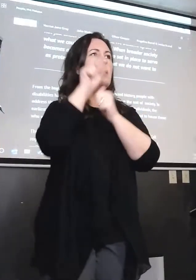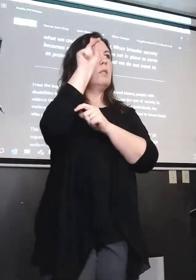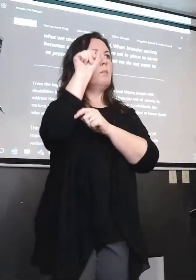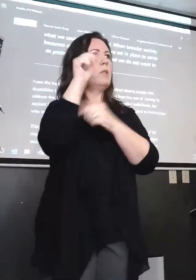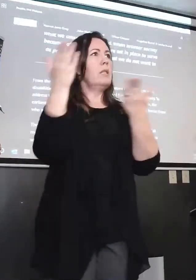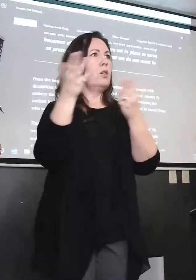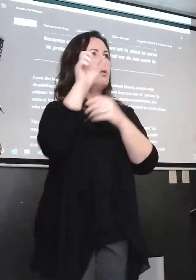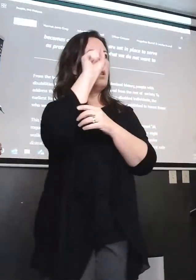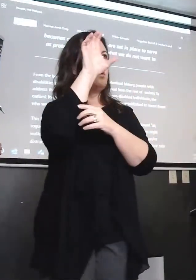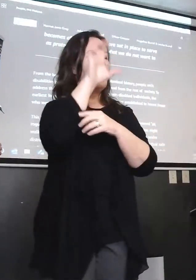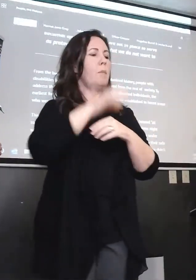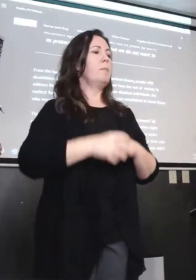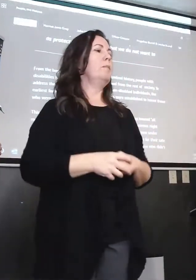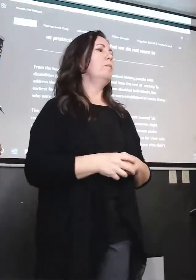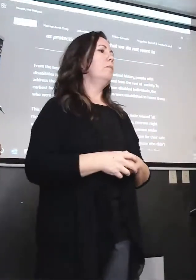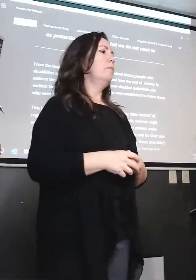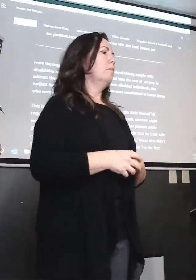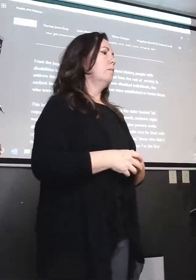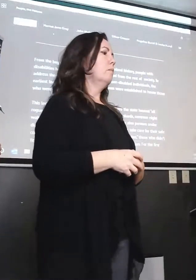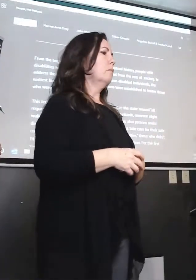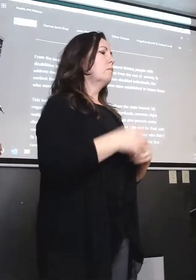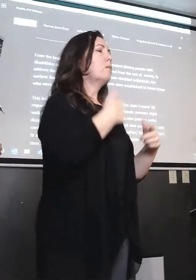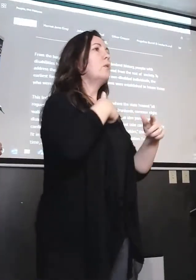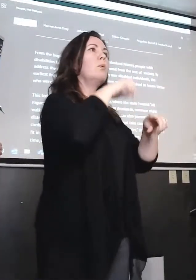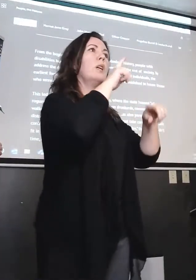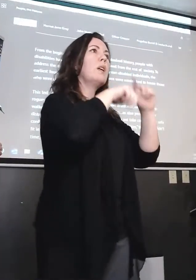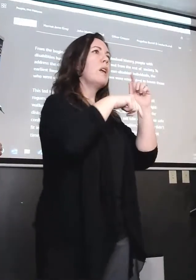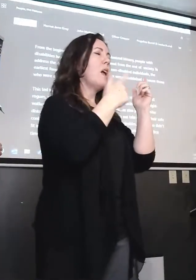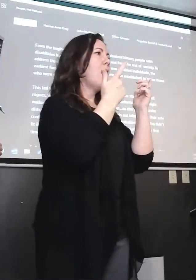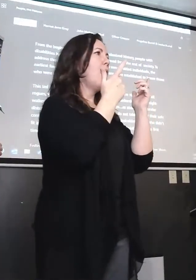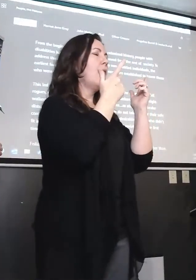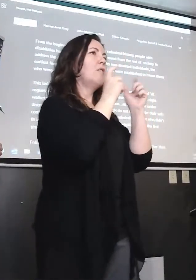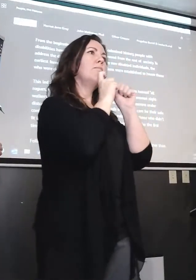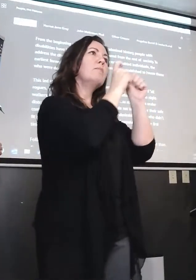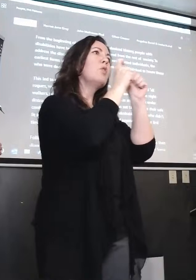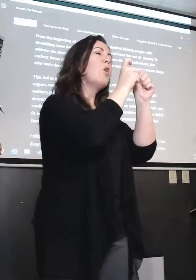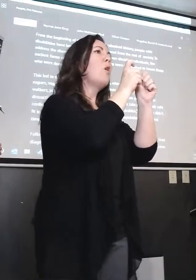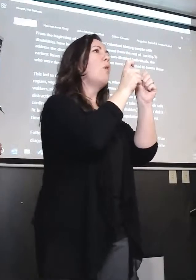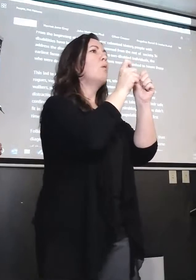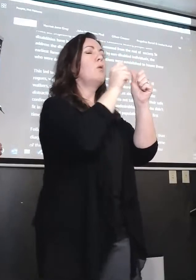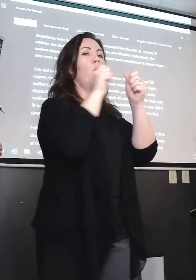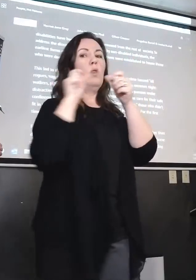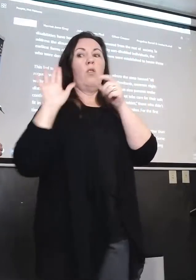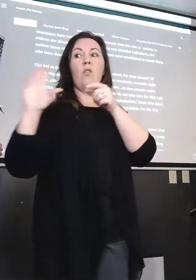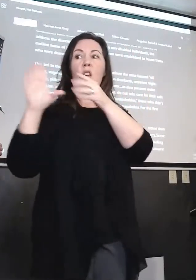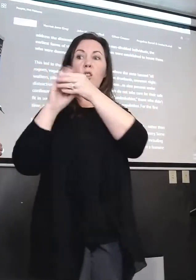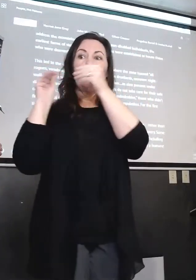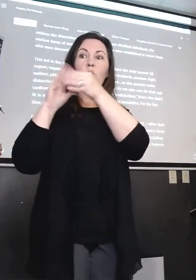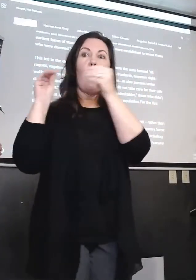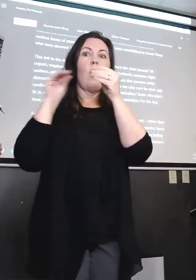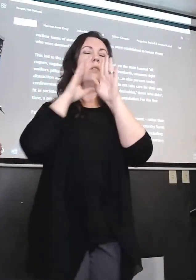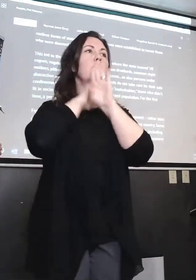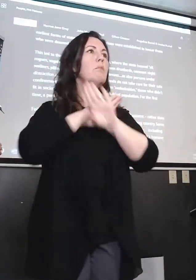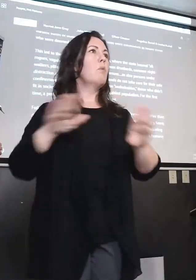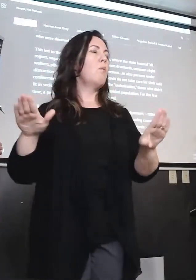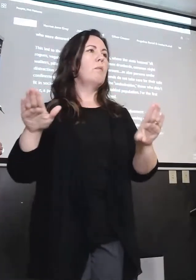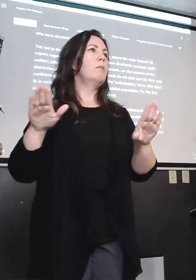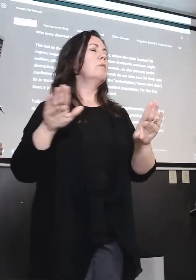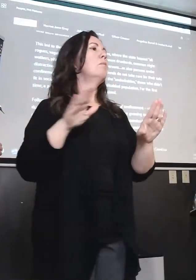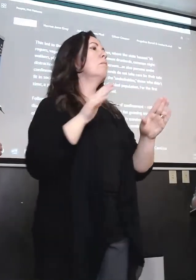Carolina. We cannot allow the stories of our community to go untold any longer. So today,